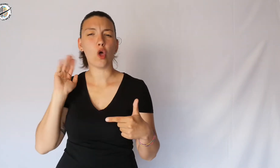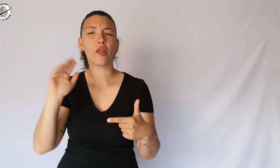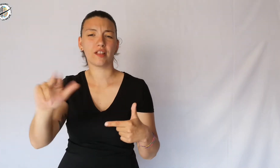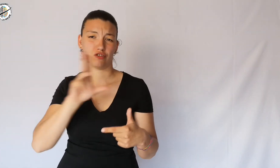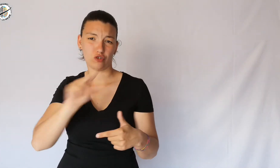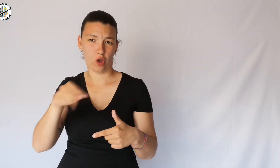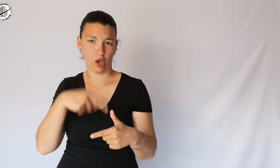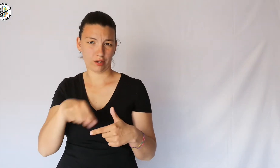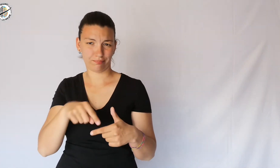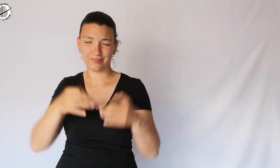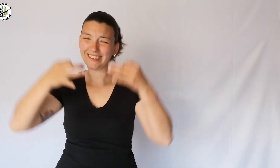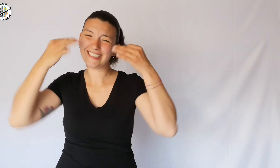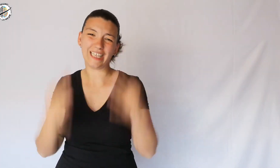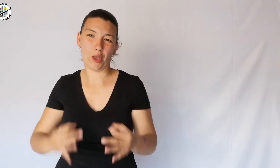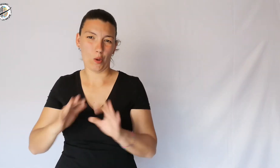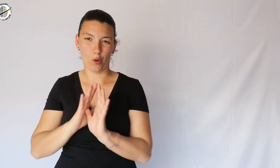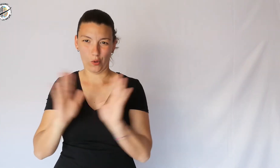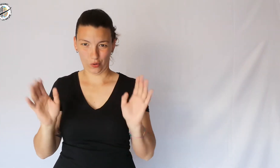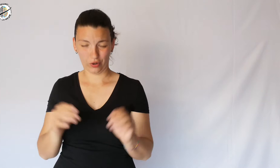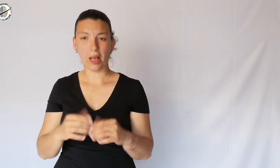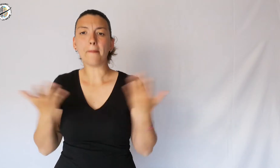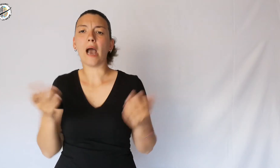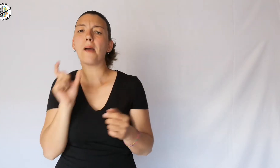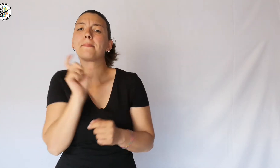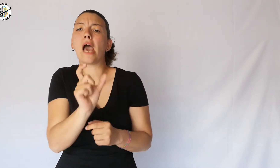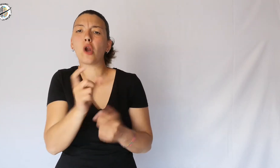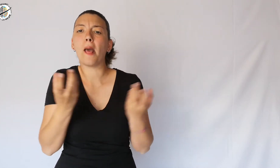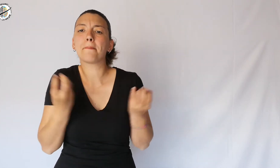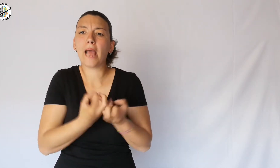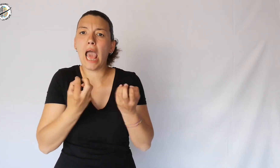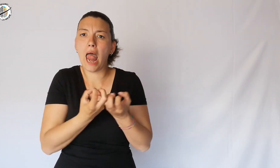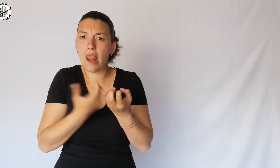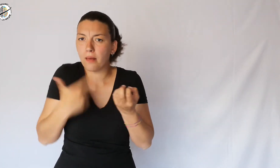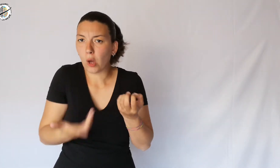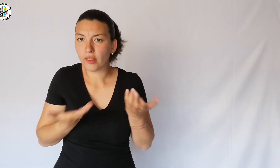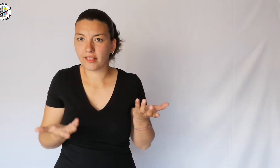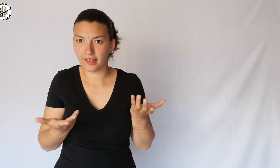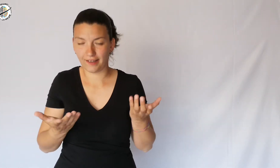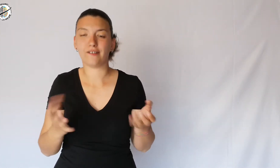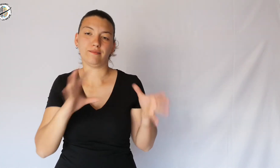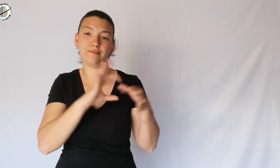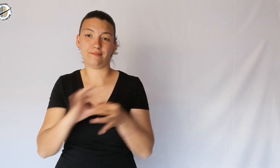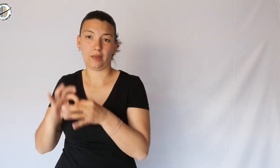Of course we say it every day, but why "balls"?